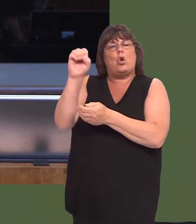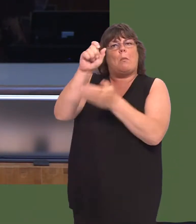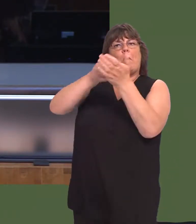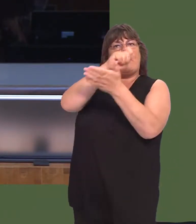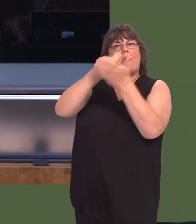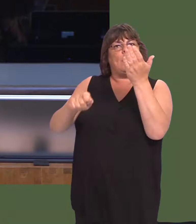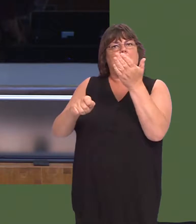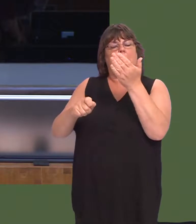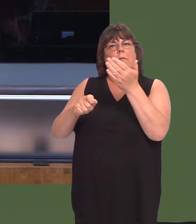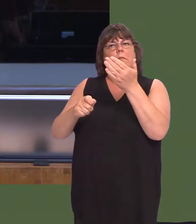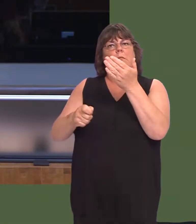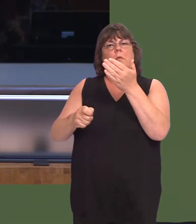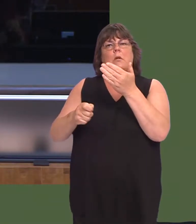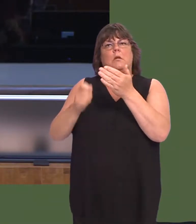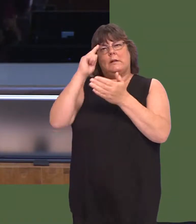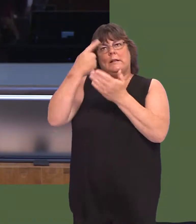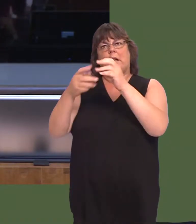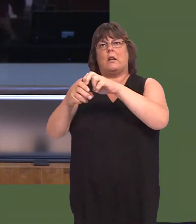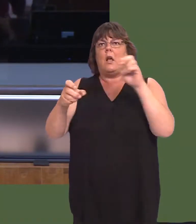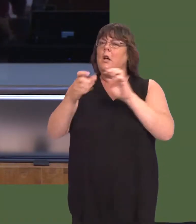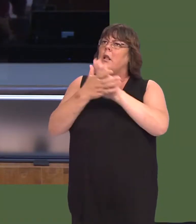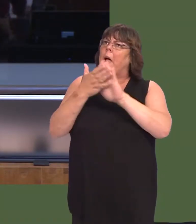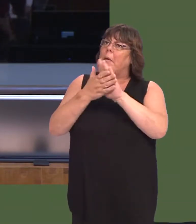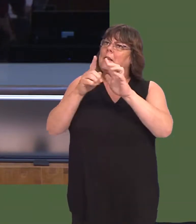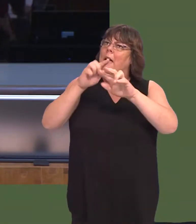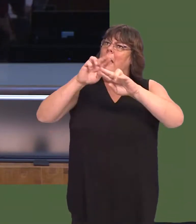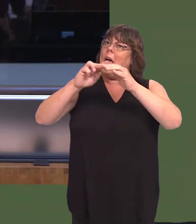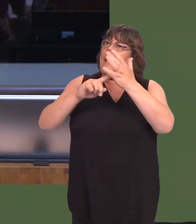Are you ruling out membership of the European Free Trade Association and are you ruling